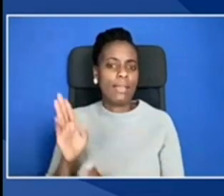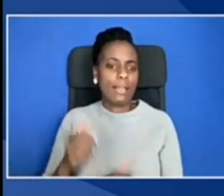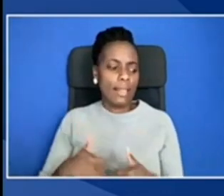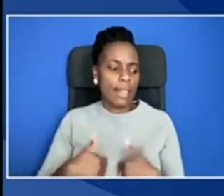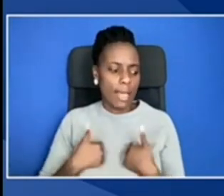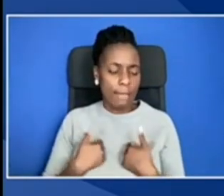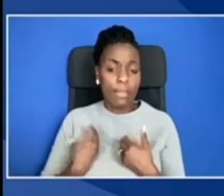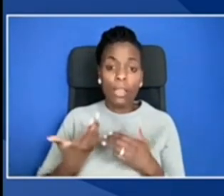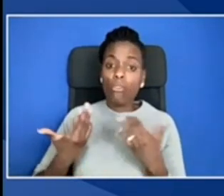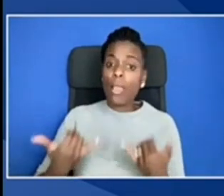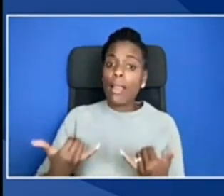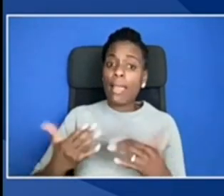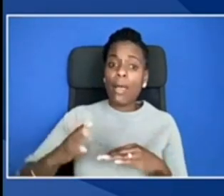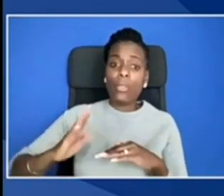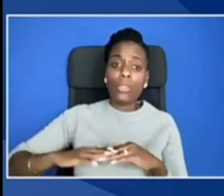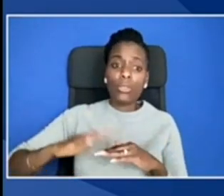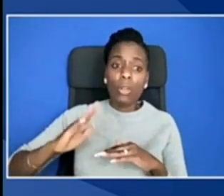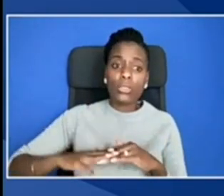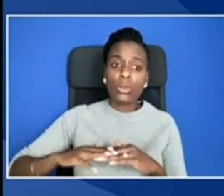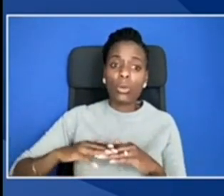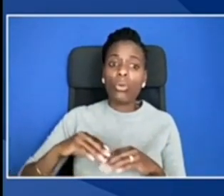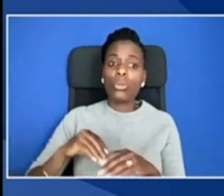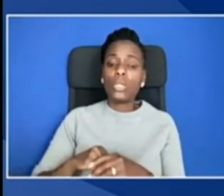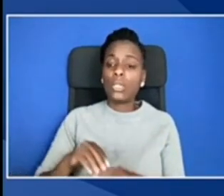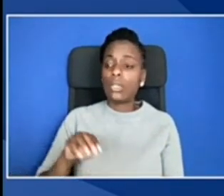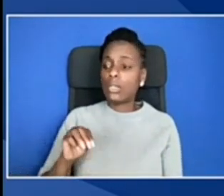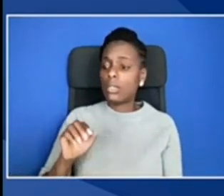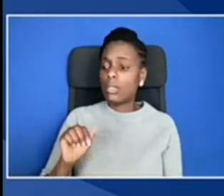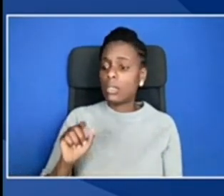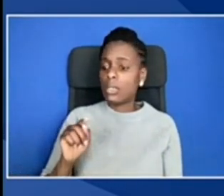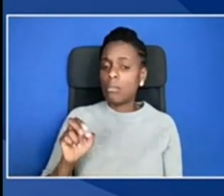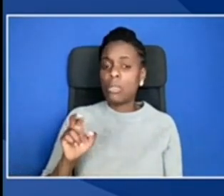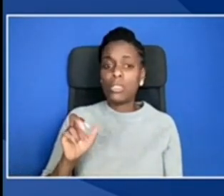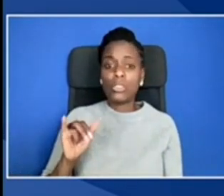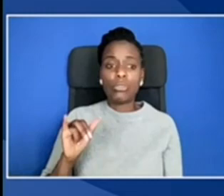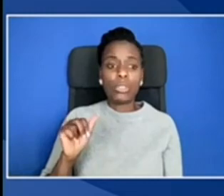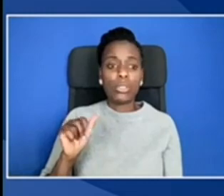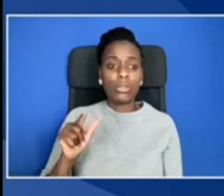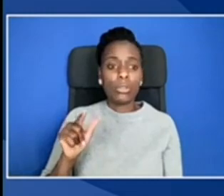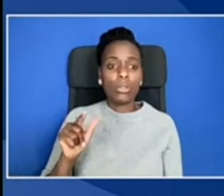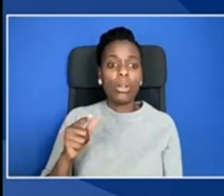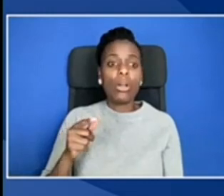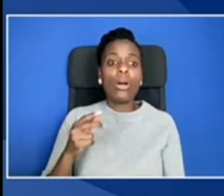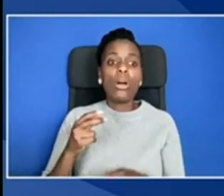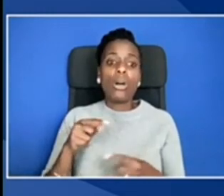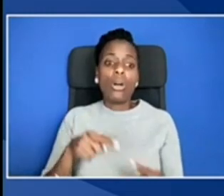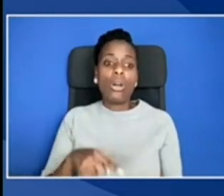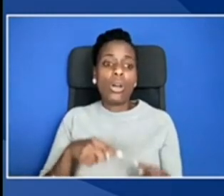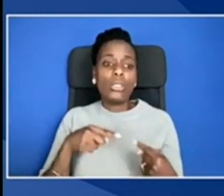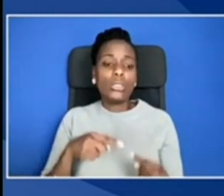in how material hardship was defined in the last rulemaking brings the definition